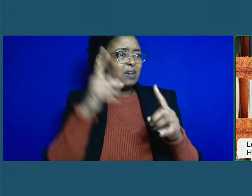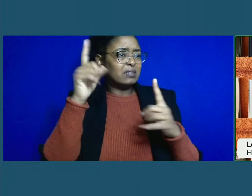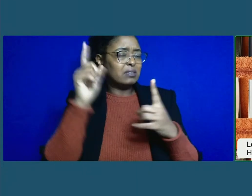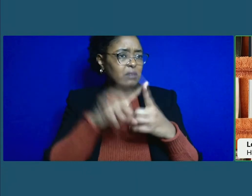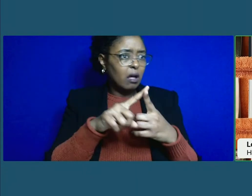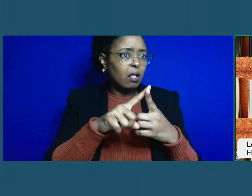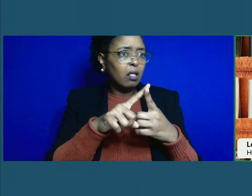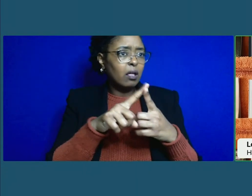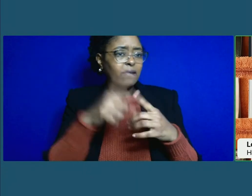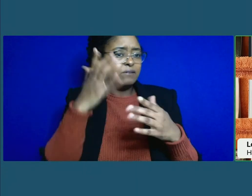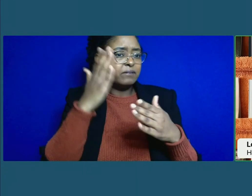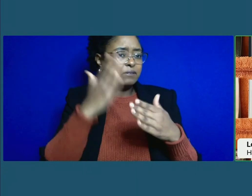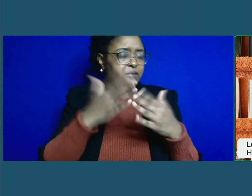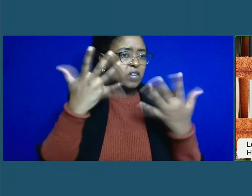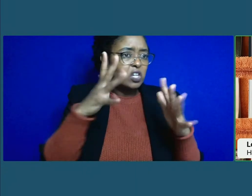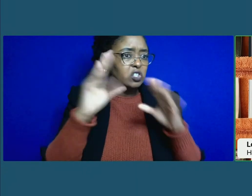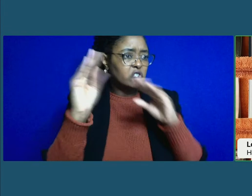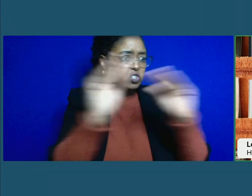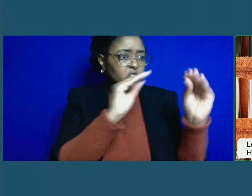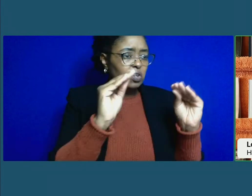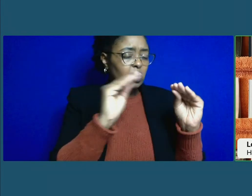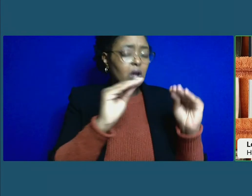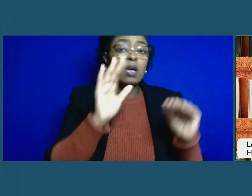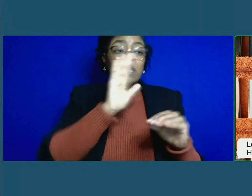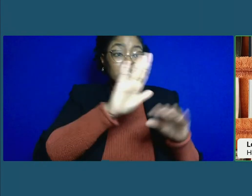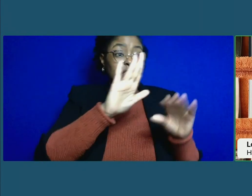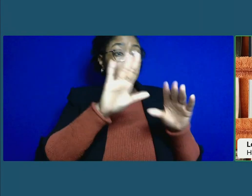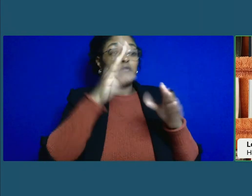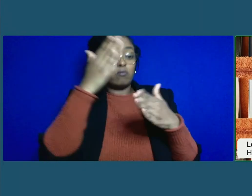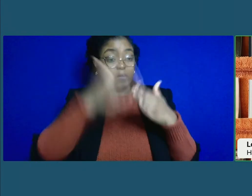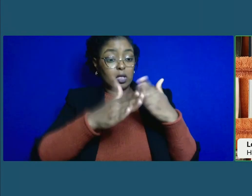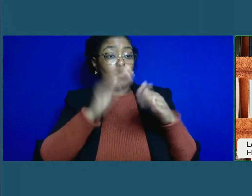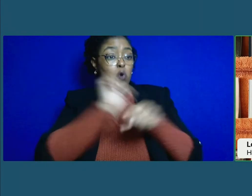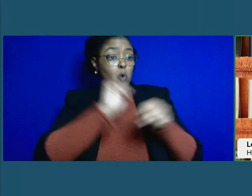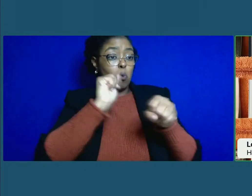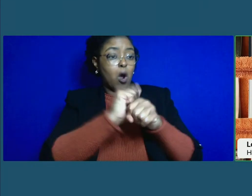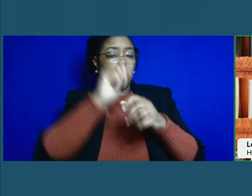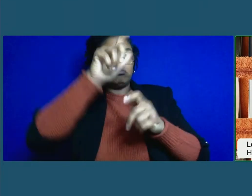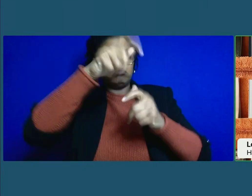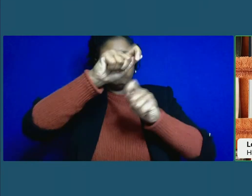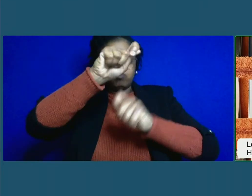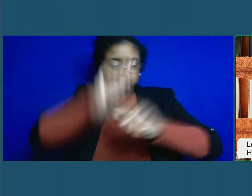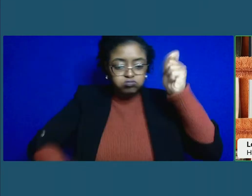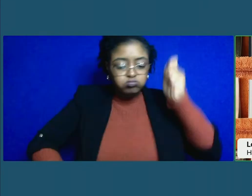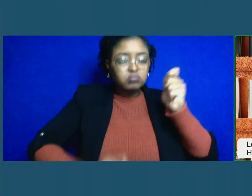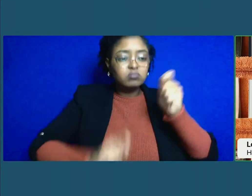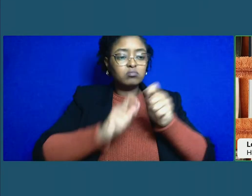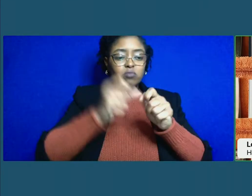fished instruction to start classwork that she ripped up his